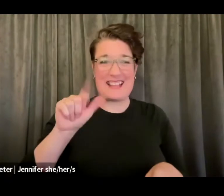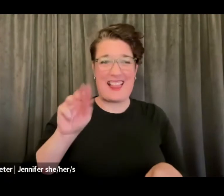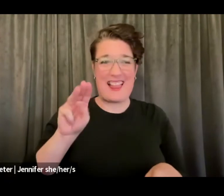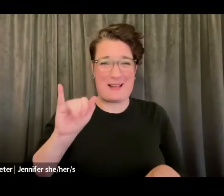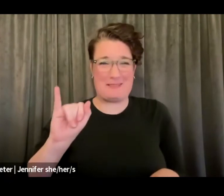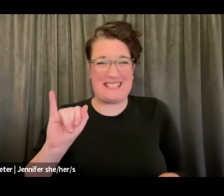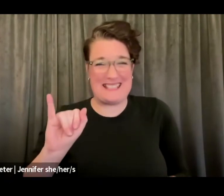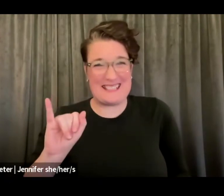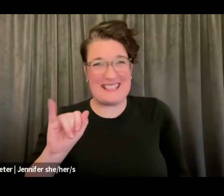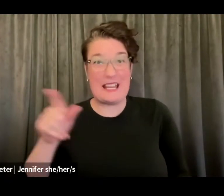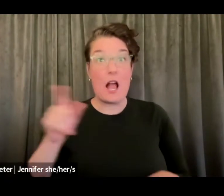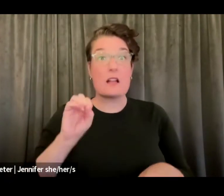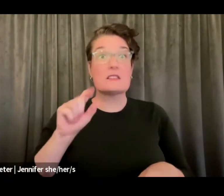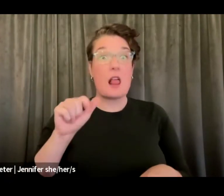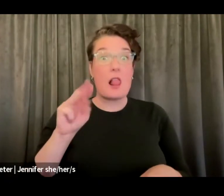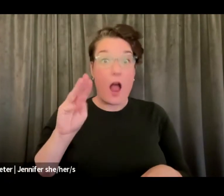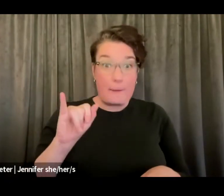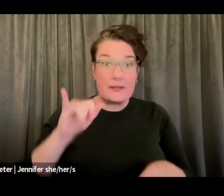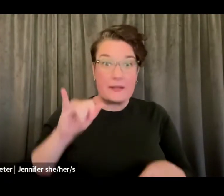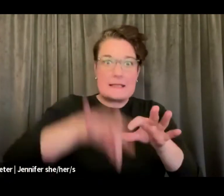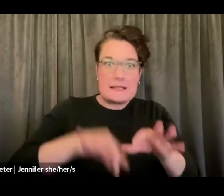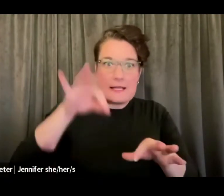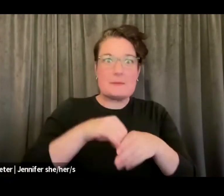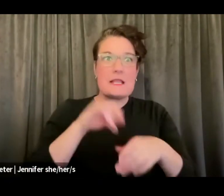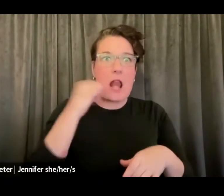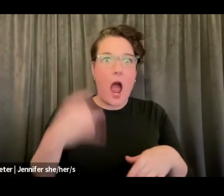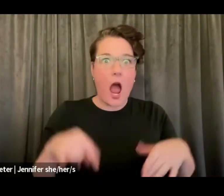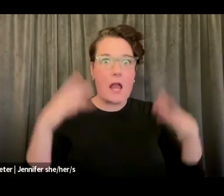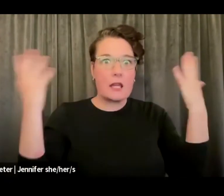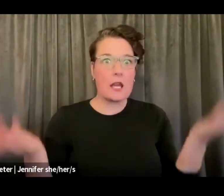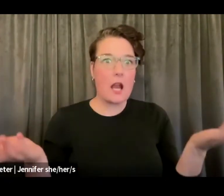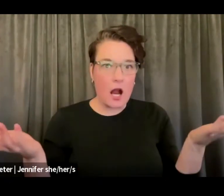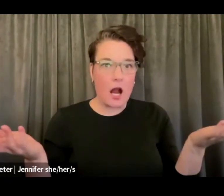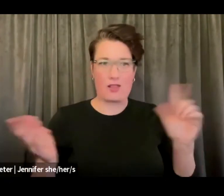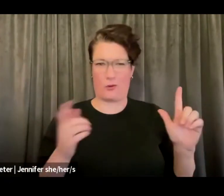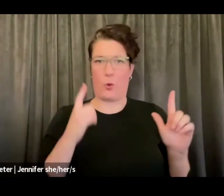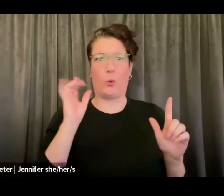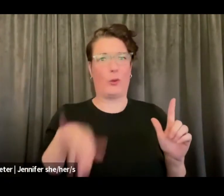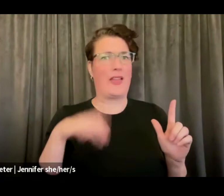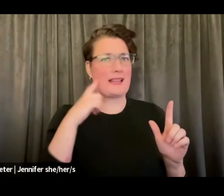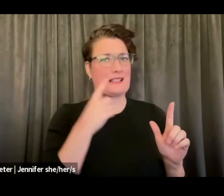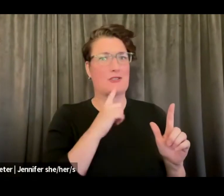Rebekah: Yeah Salami Dipped in honey That sounds good to me Lukaza: that sounds yeah that sounds really good